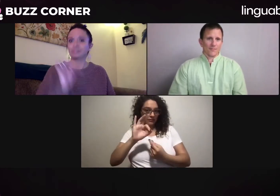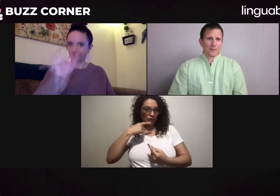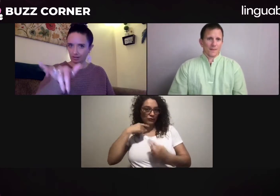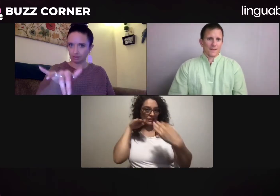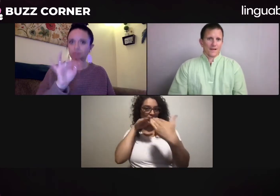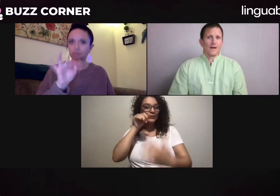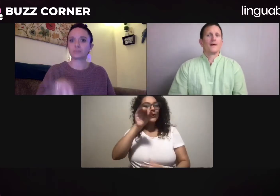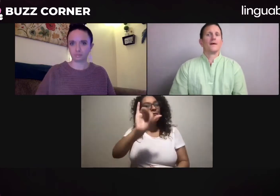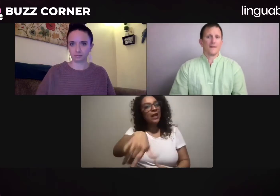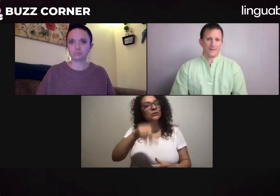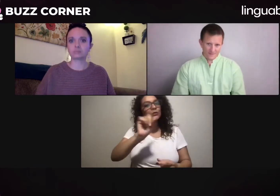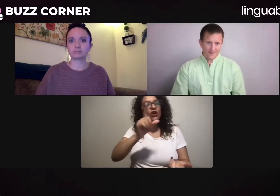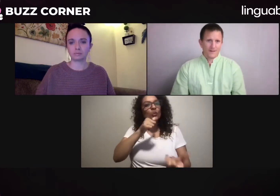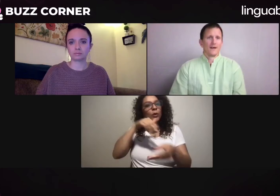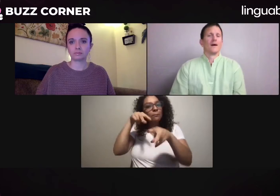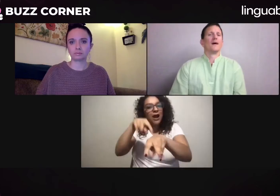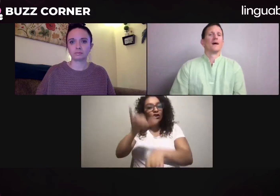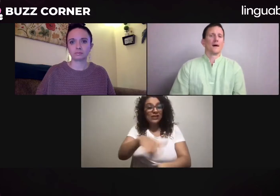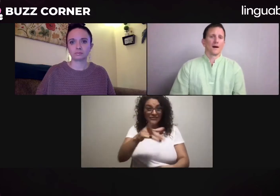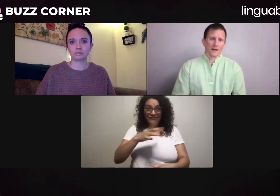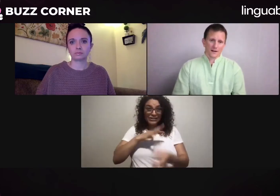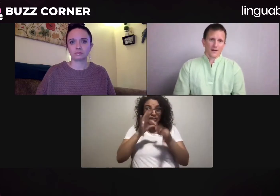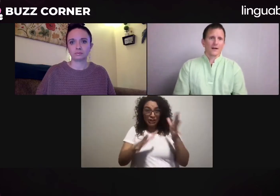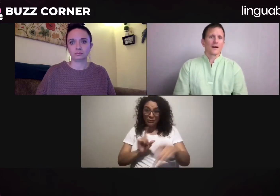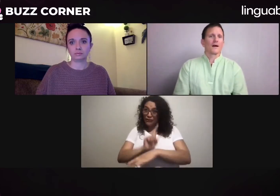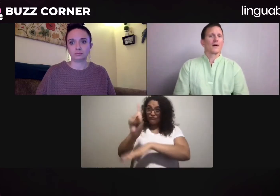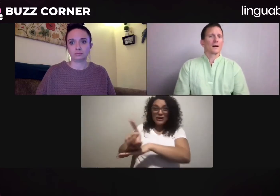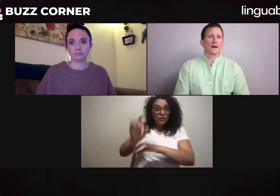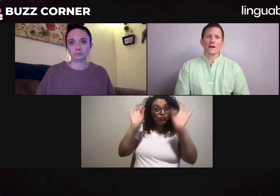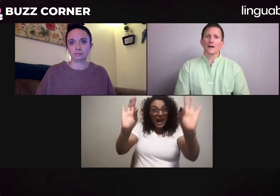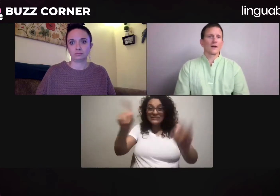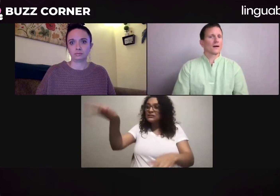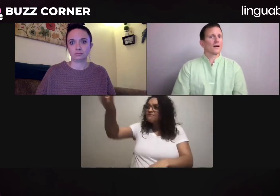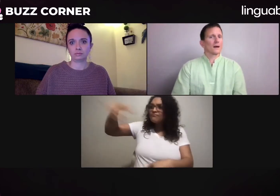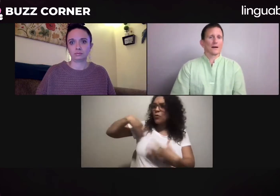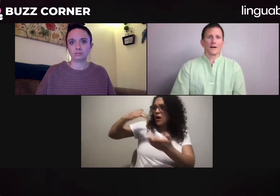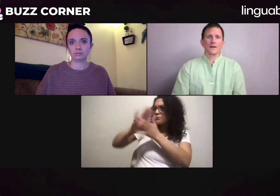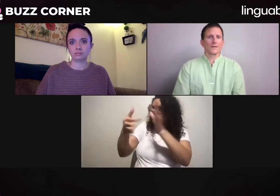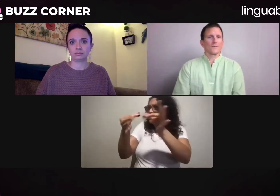And so these hearing interpreters have the direct access, the direct communication channels,